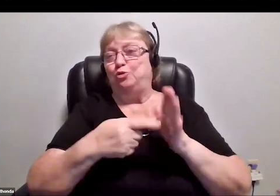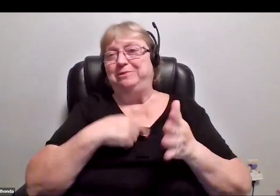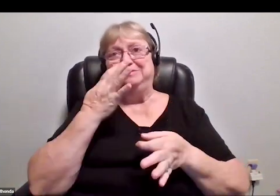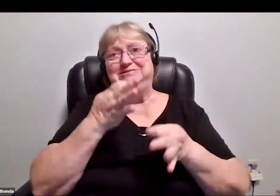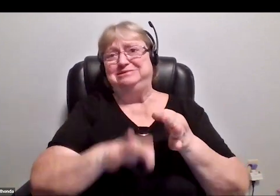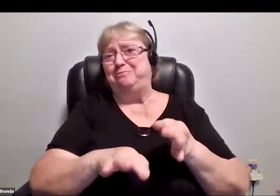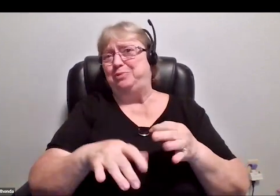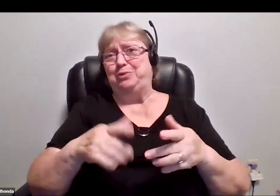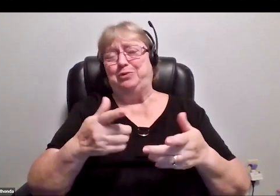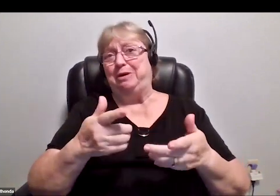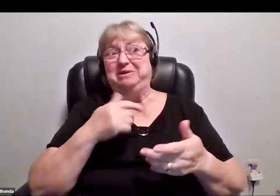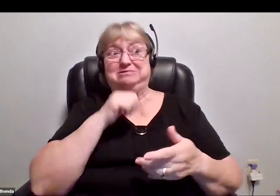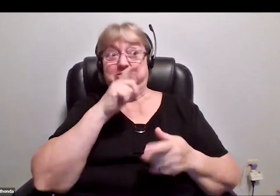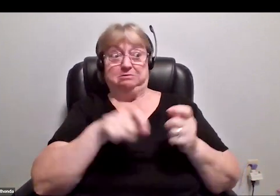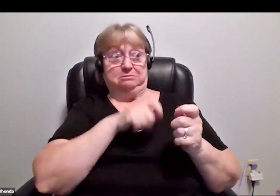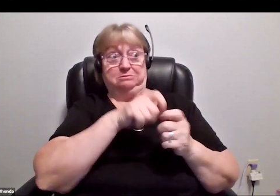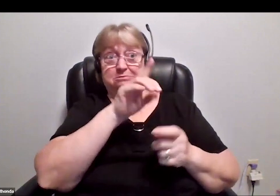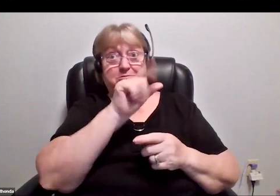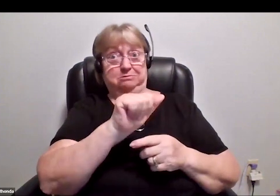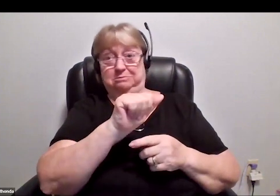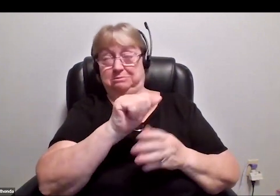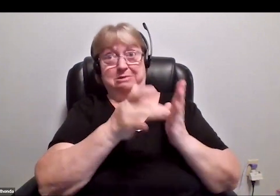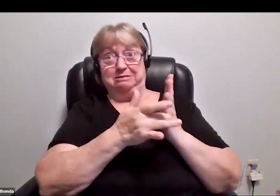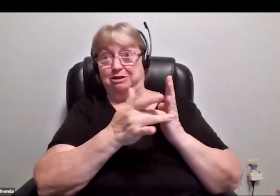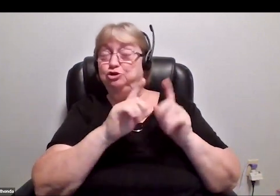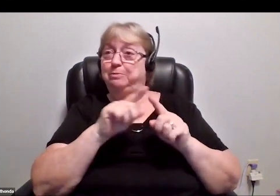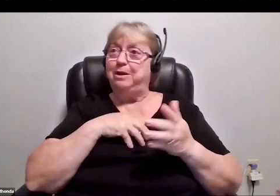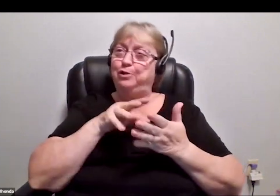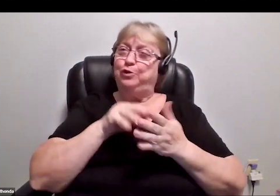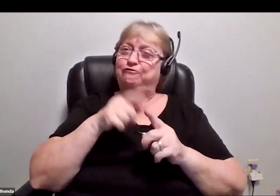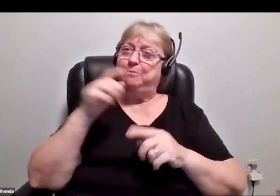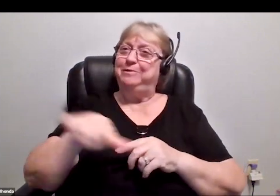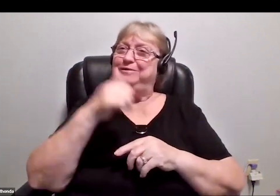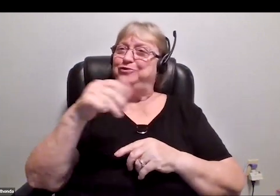It was not a specific disability technology, but I was learning from another disabled person